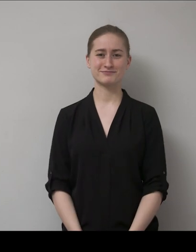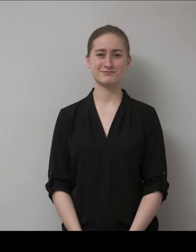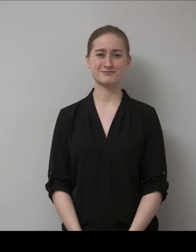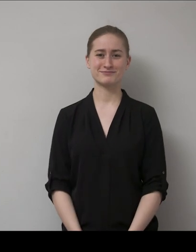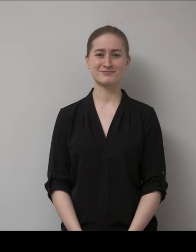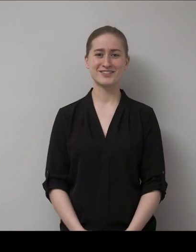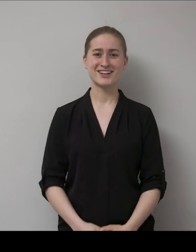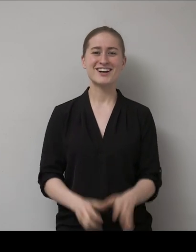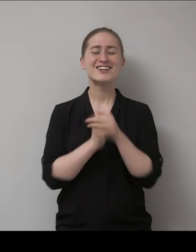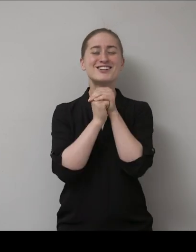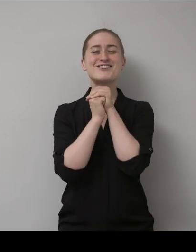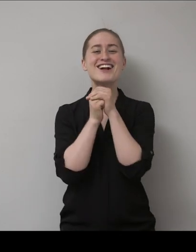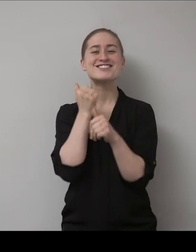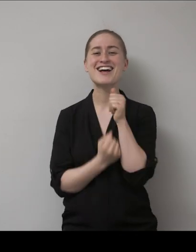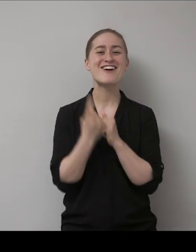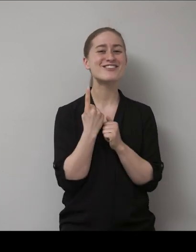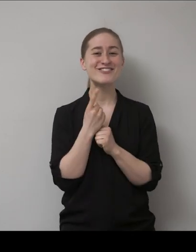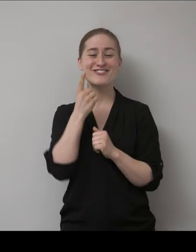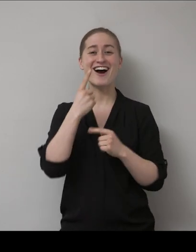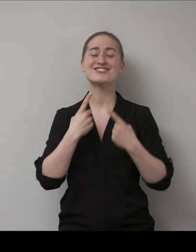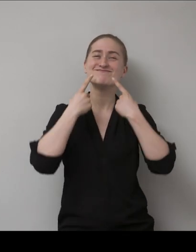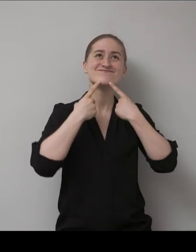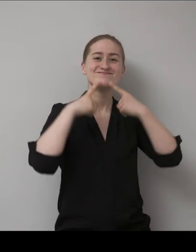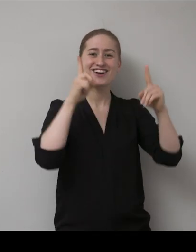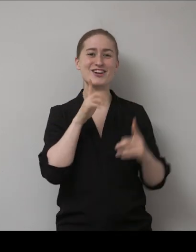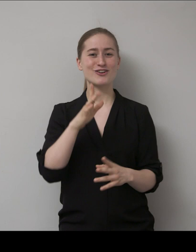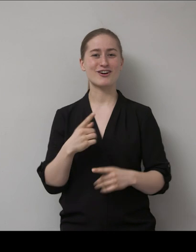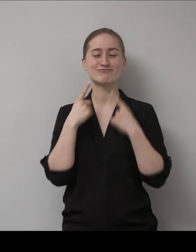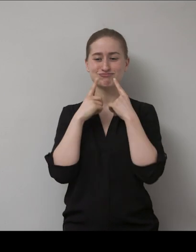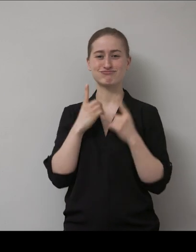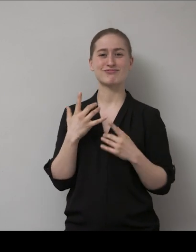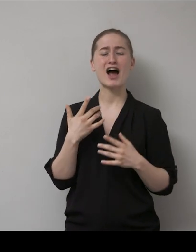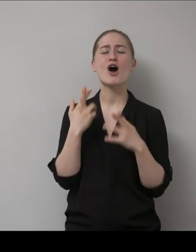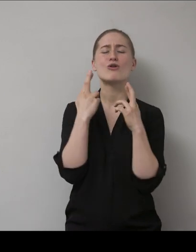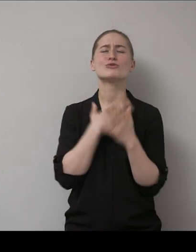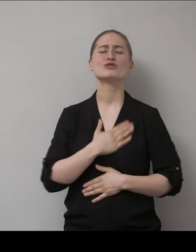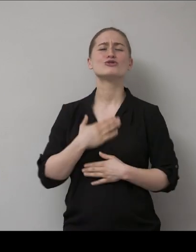Congratulations, everyone, on reaching this accomplishment. I hope that you are enjoying your big day.